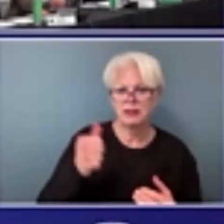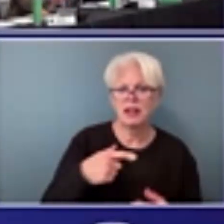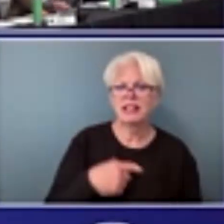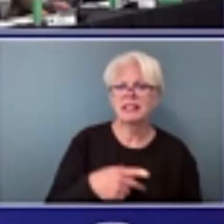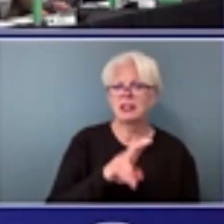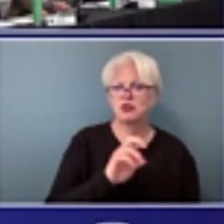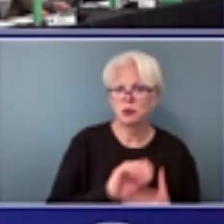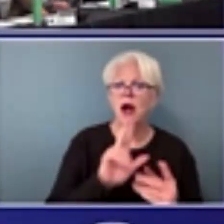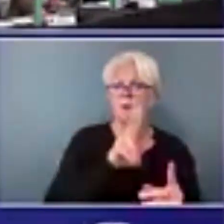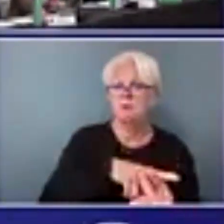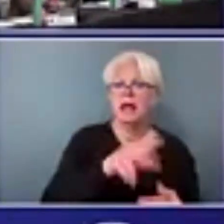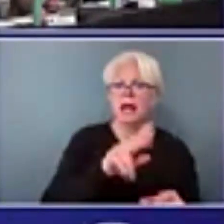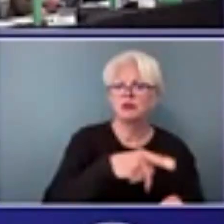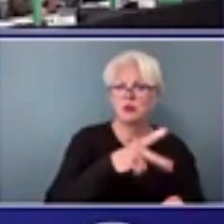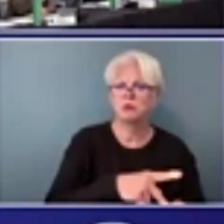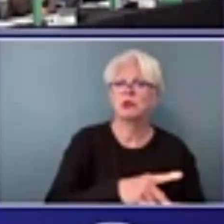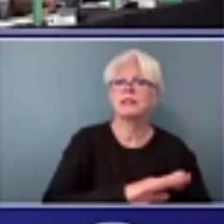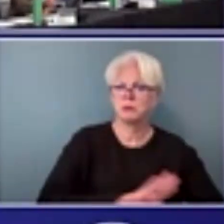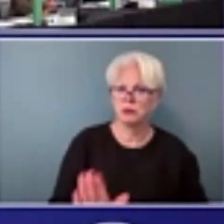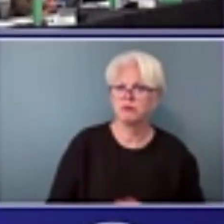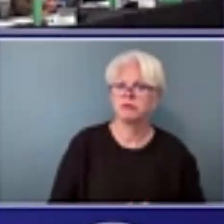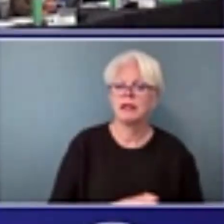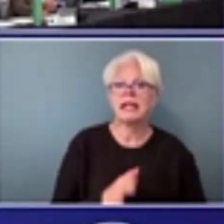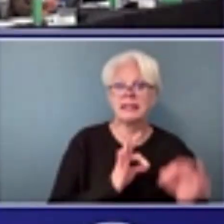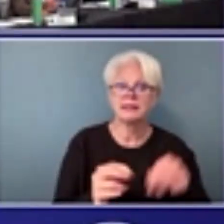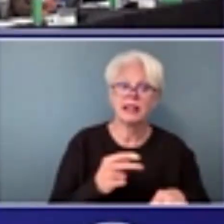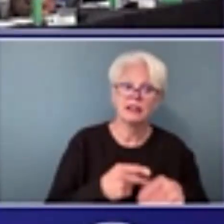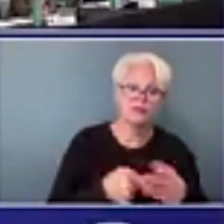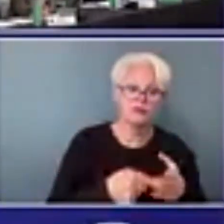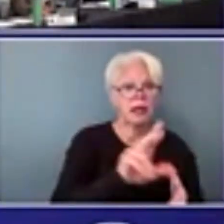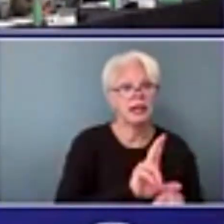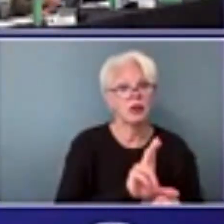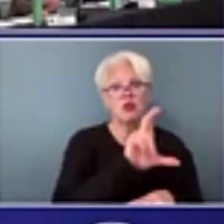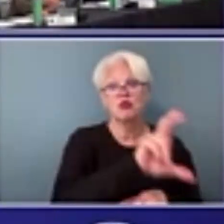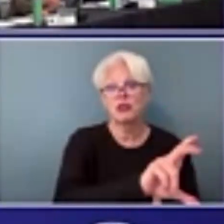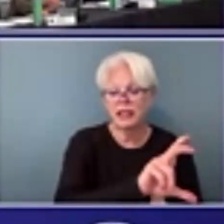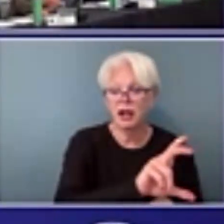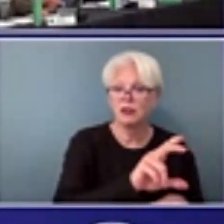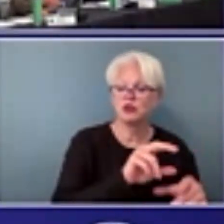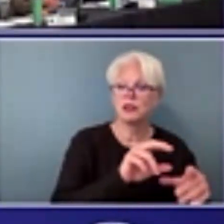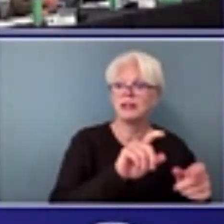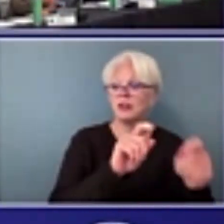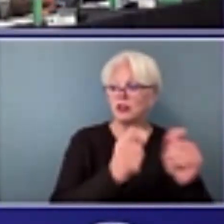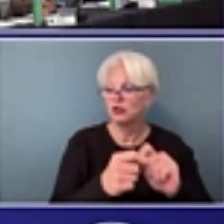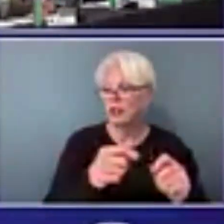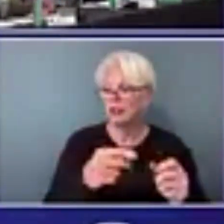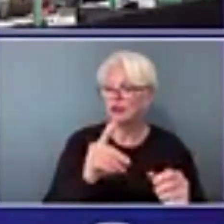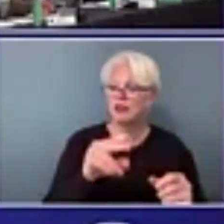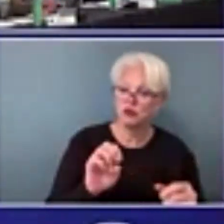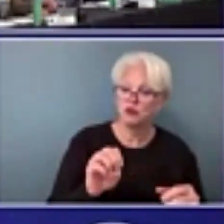apply it to the principal, rather than pay $300, and, you know, move my due date back, don't advance my due date. You know, make sure you --